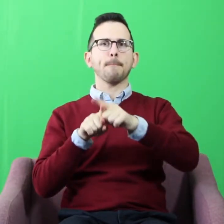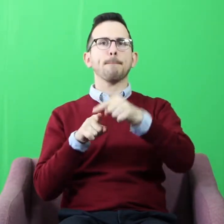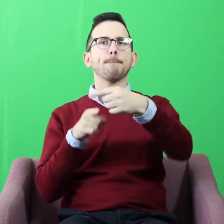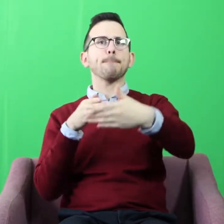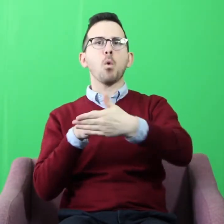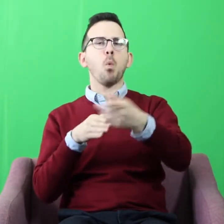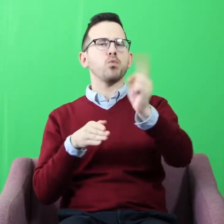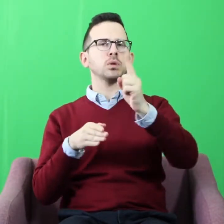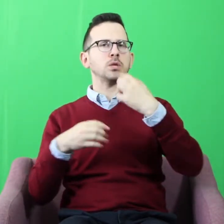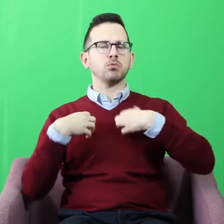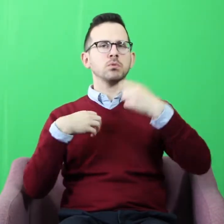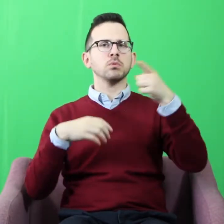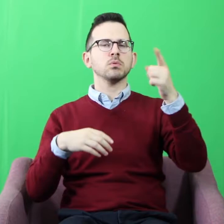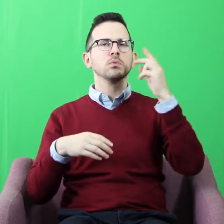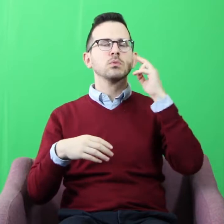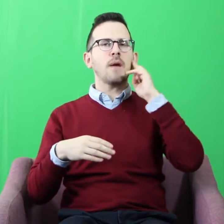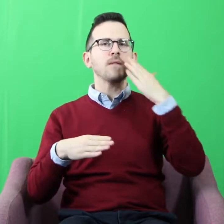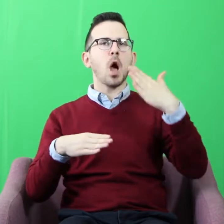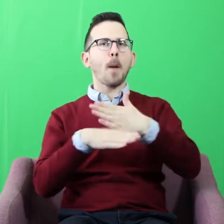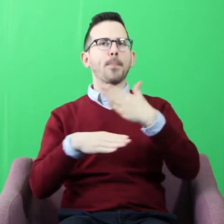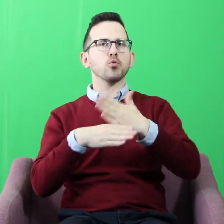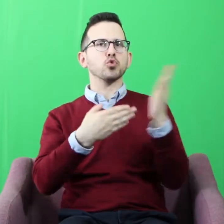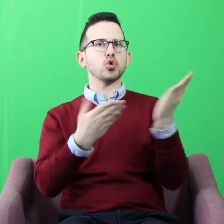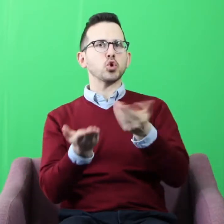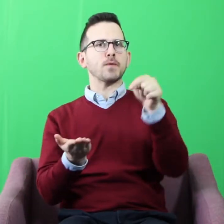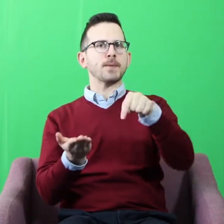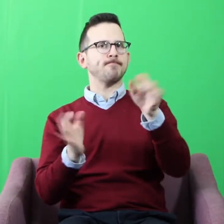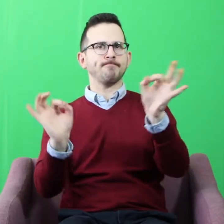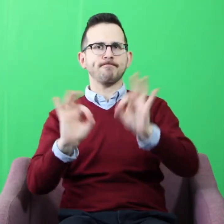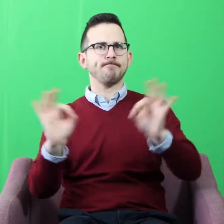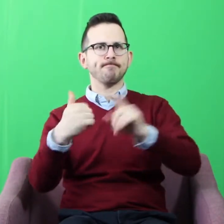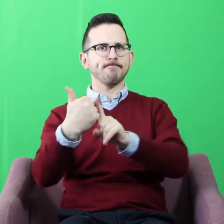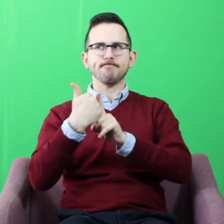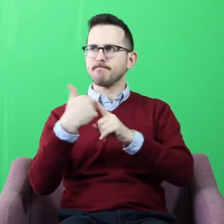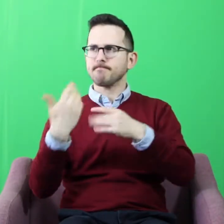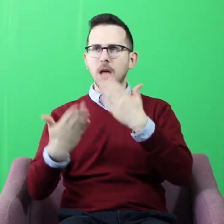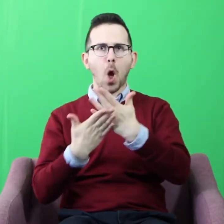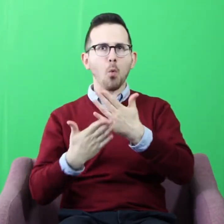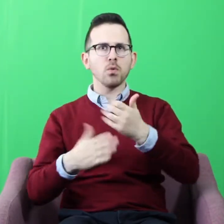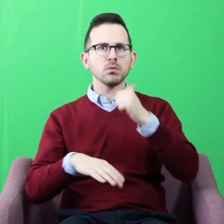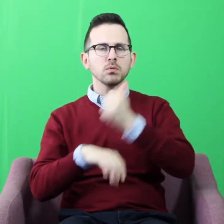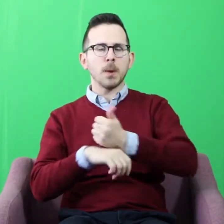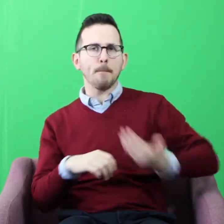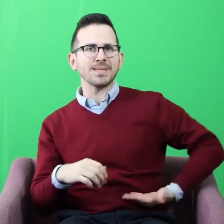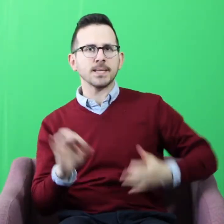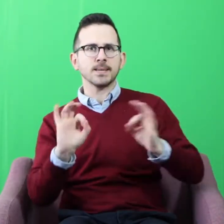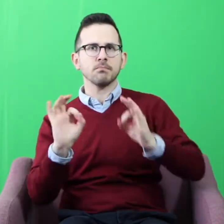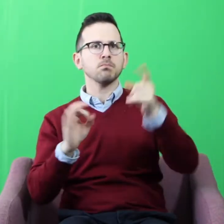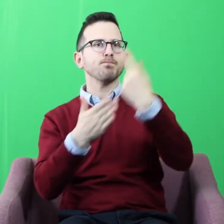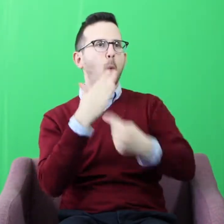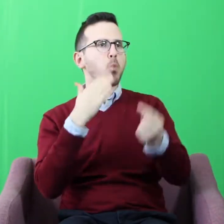Another barrier was there was no Deaf employment service that I could go to help and guide me in setting up my business.